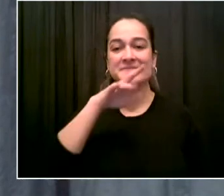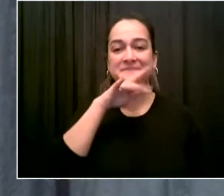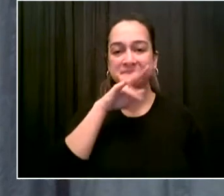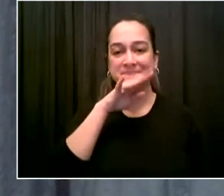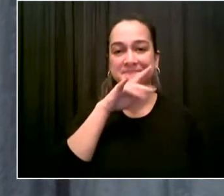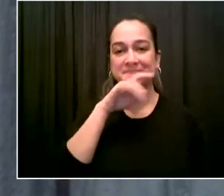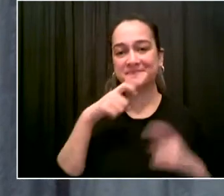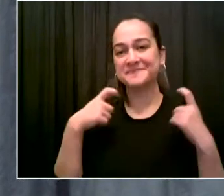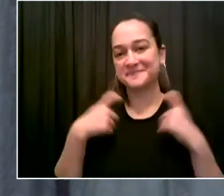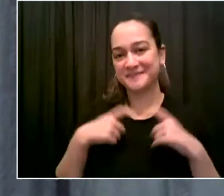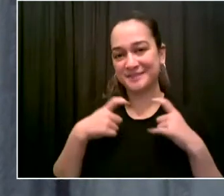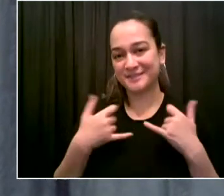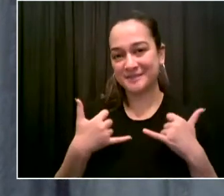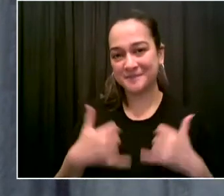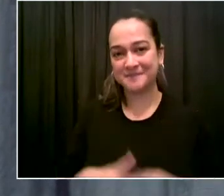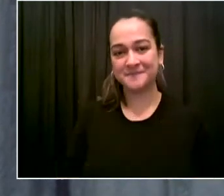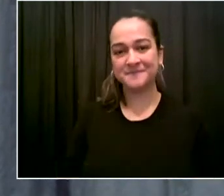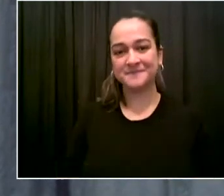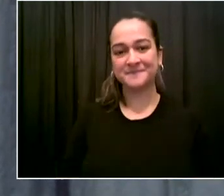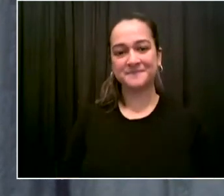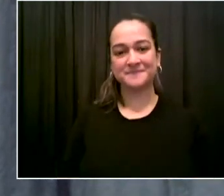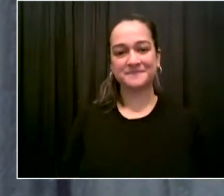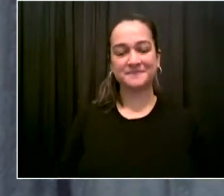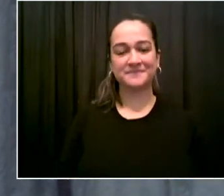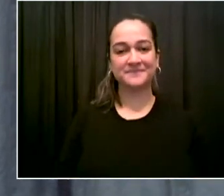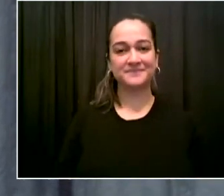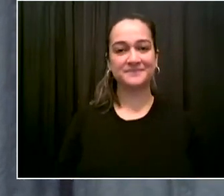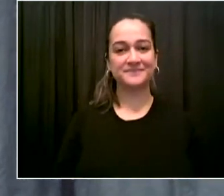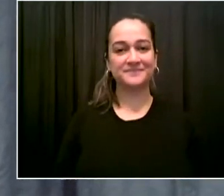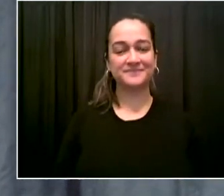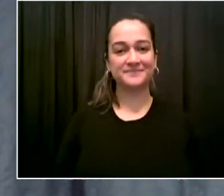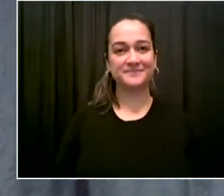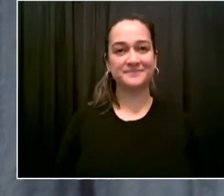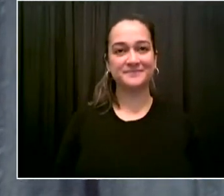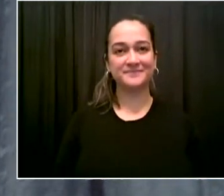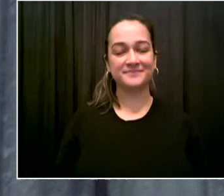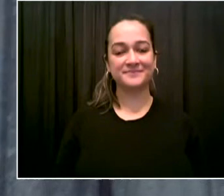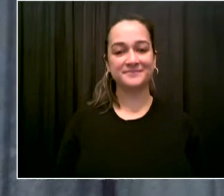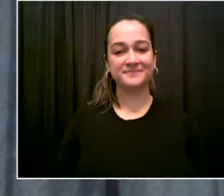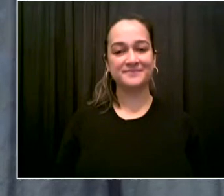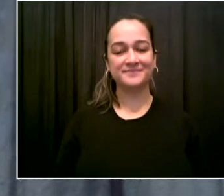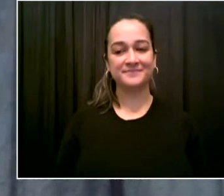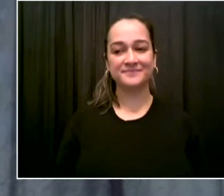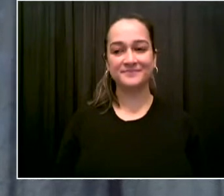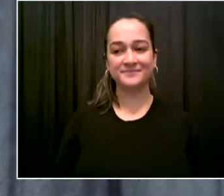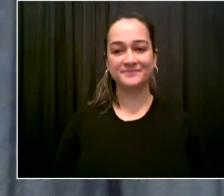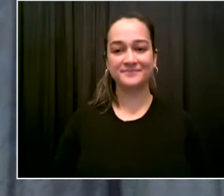MEANS TO YOU AT THIS MOMENT AND WHAT IT MEANS TO YOU IN THIS COMMUNITY.